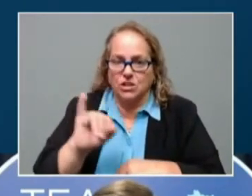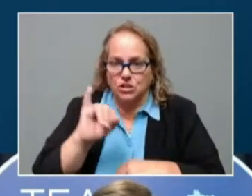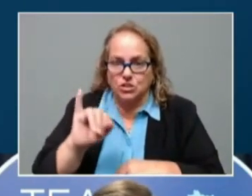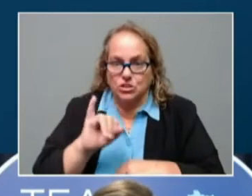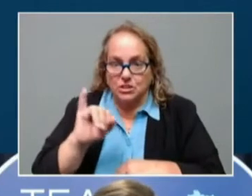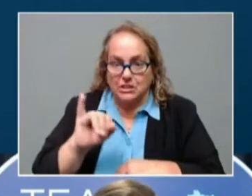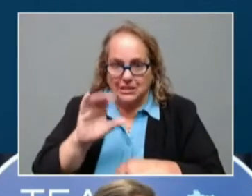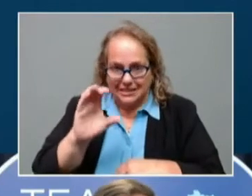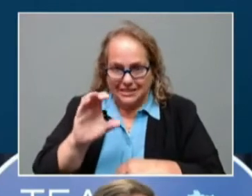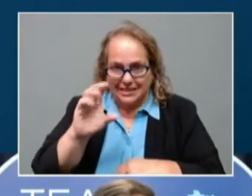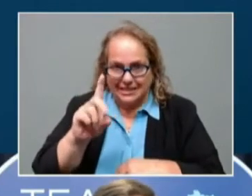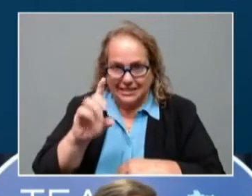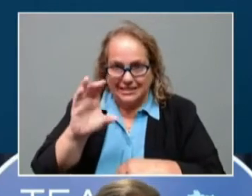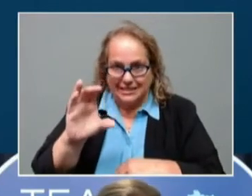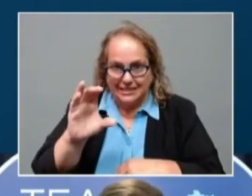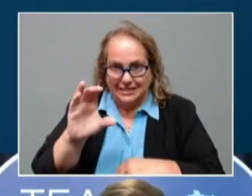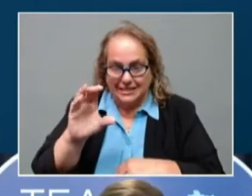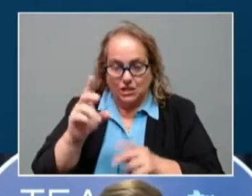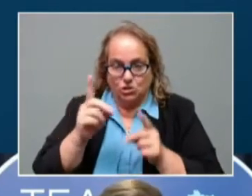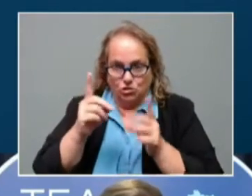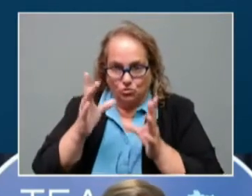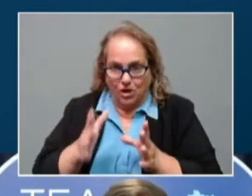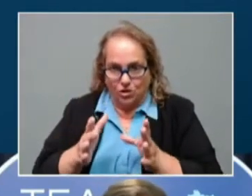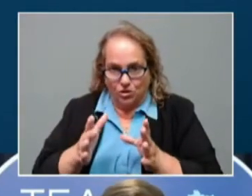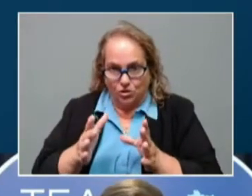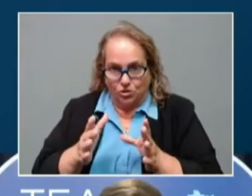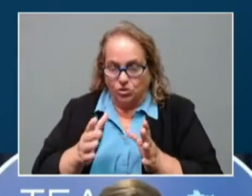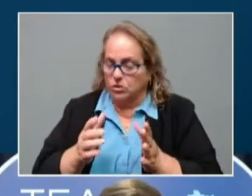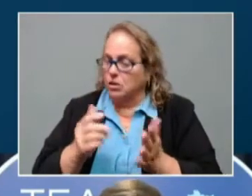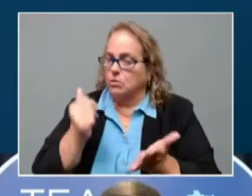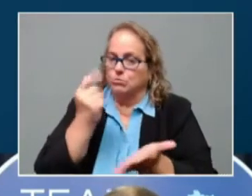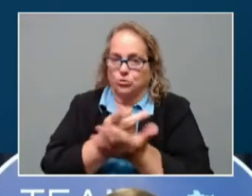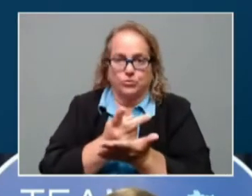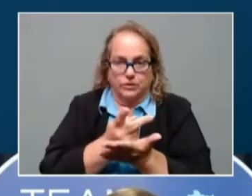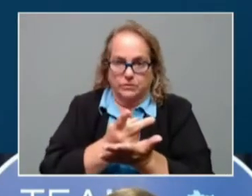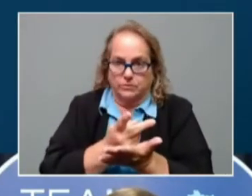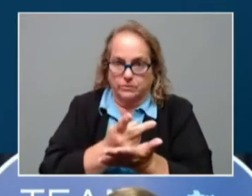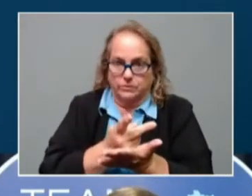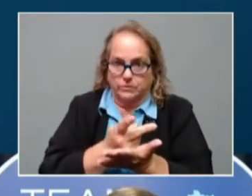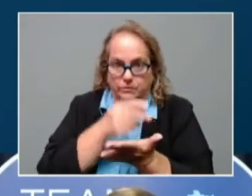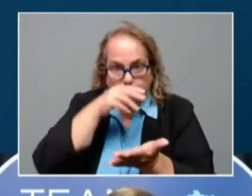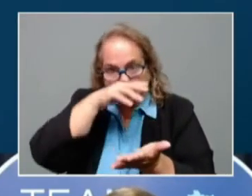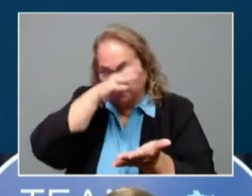was argued between different groups. I agree with this recommendation. I'll